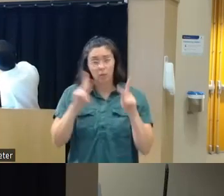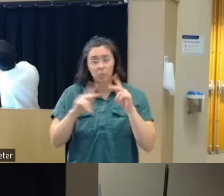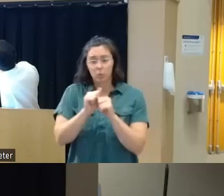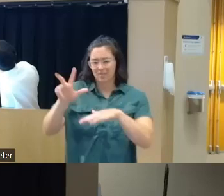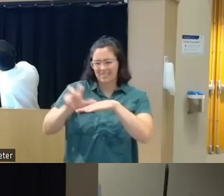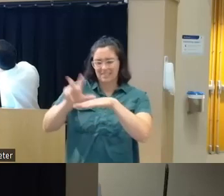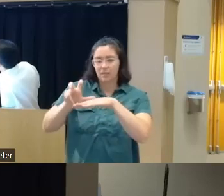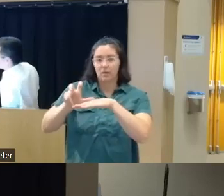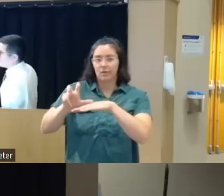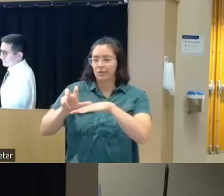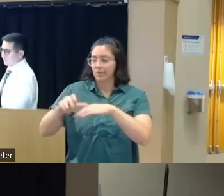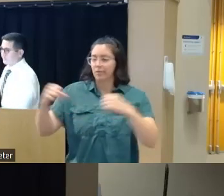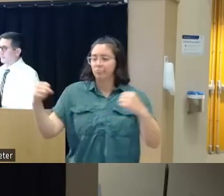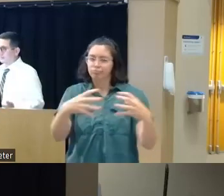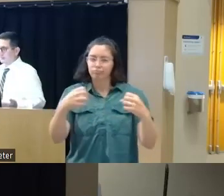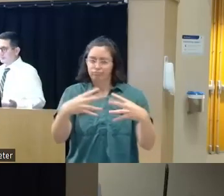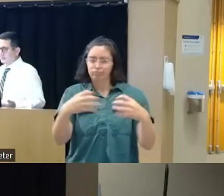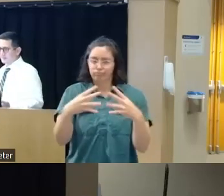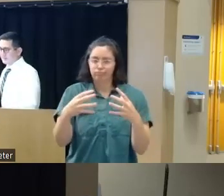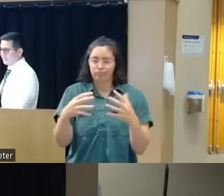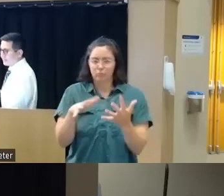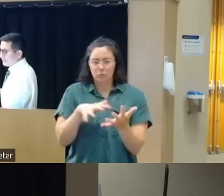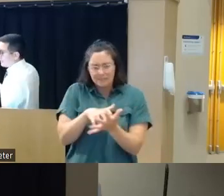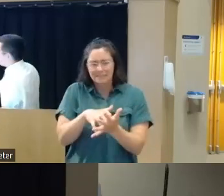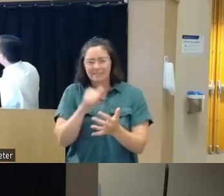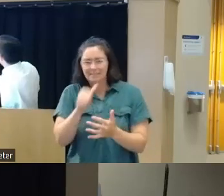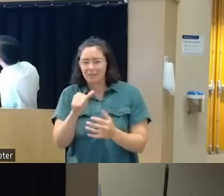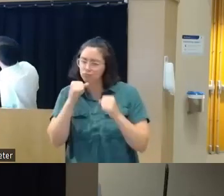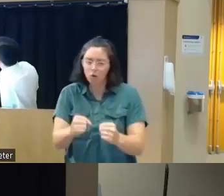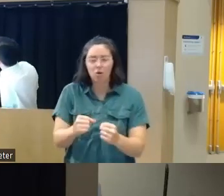like we can look at synapses in some of these layers that's fantastic I don't have a vascular